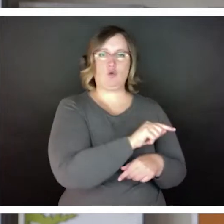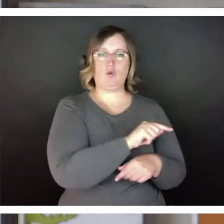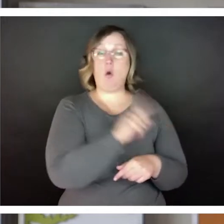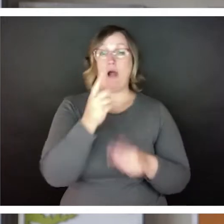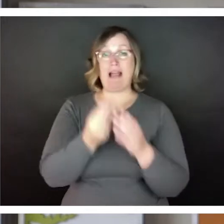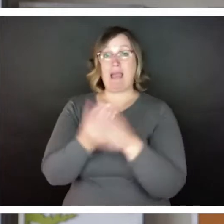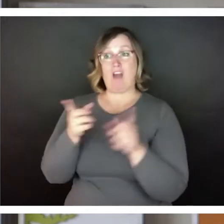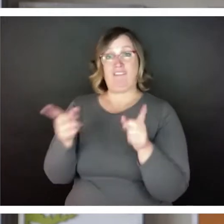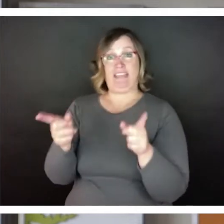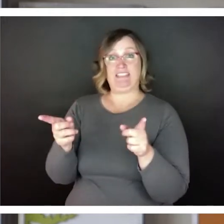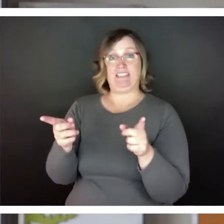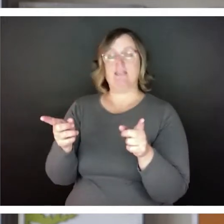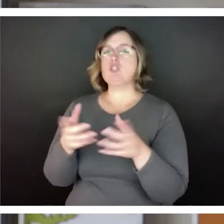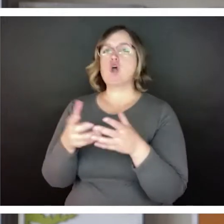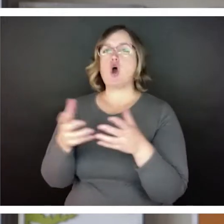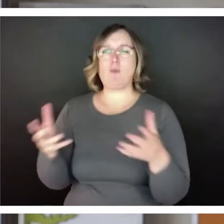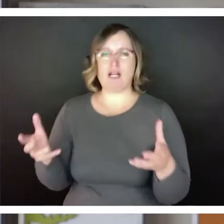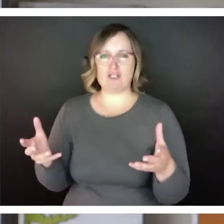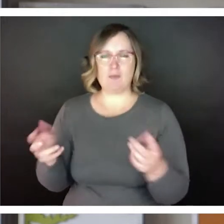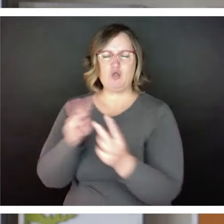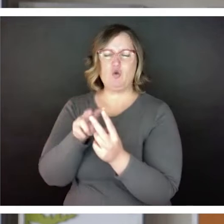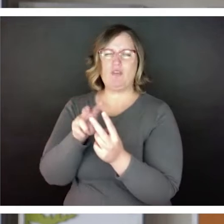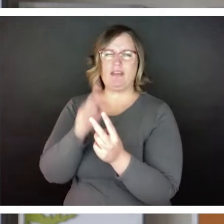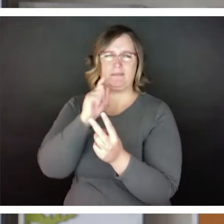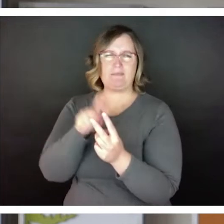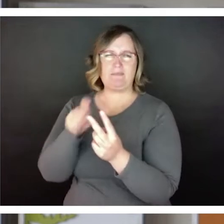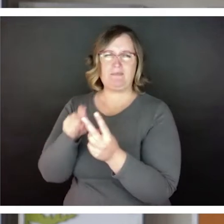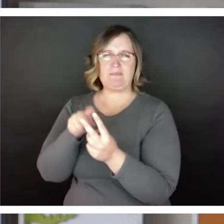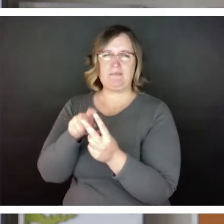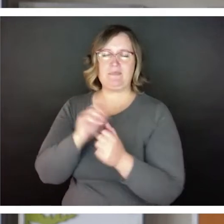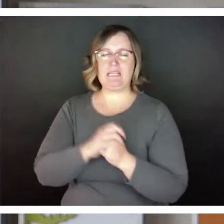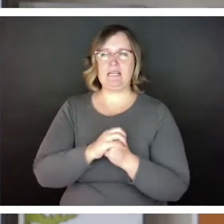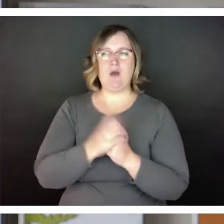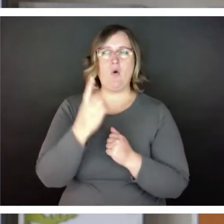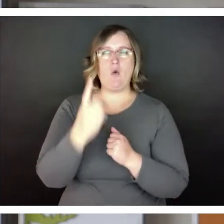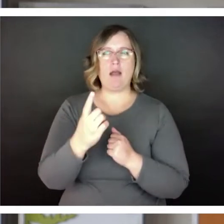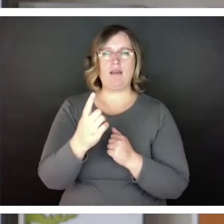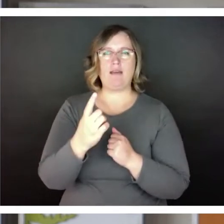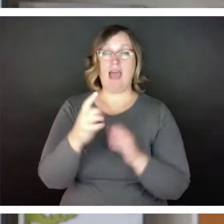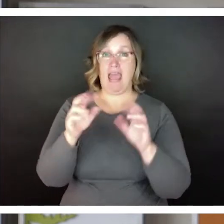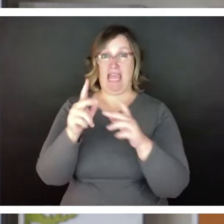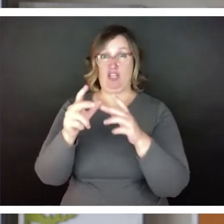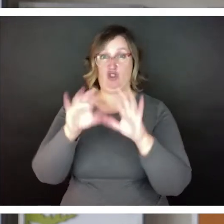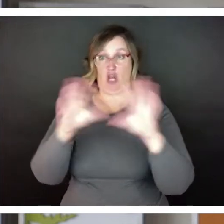So much, but two things stand out. One, an unrivaled generation of iconic writers,